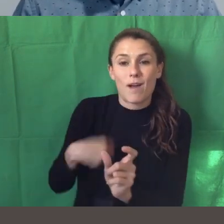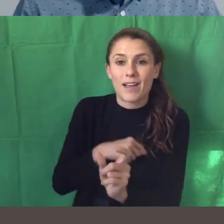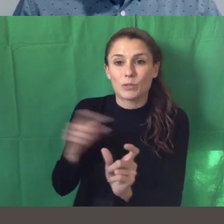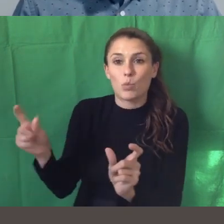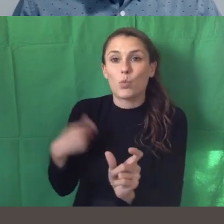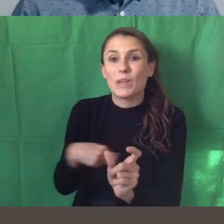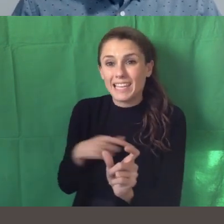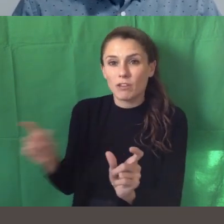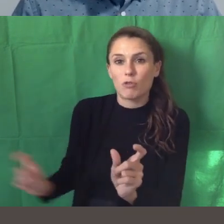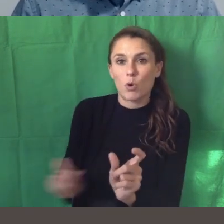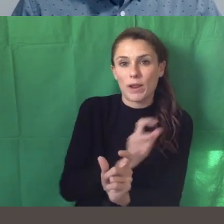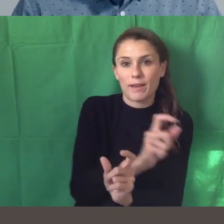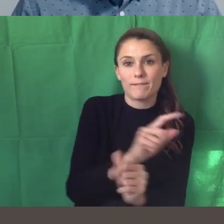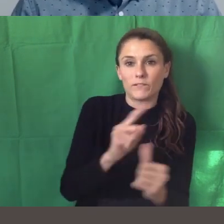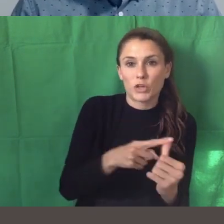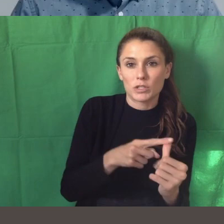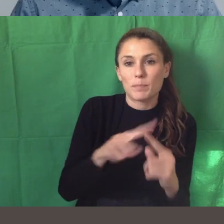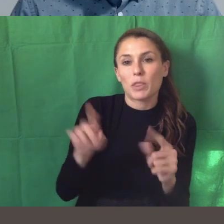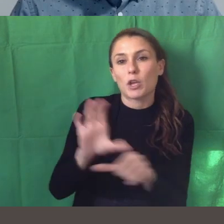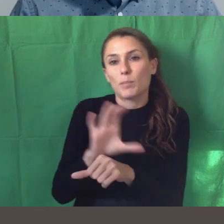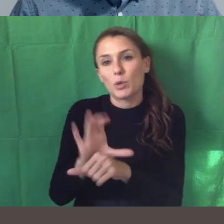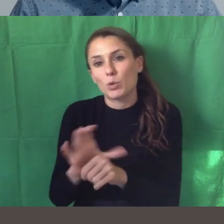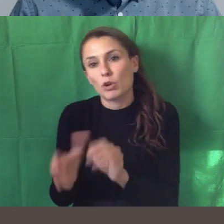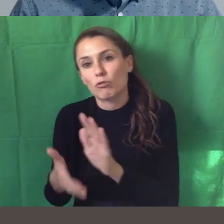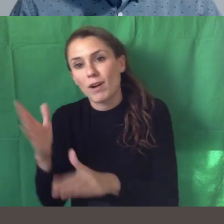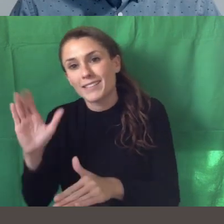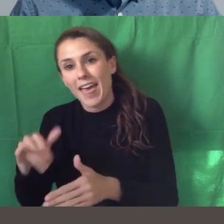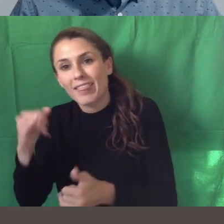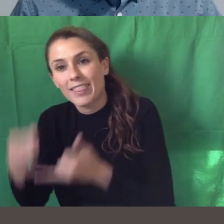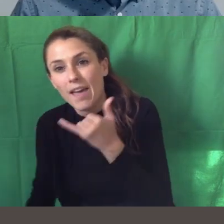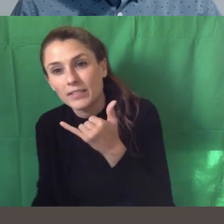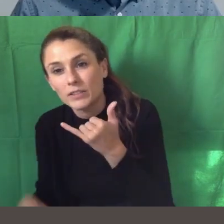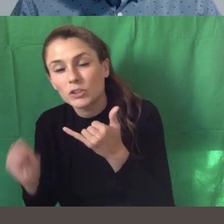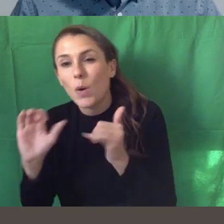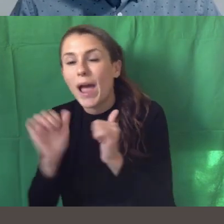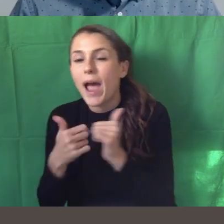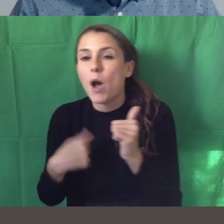The way which we write out code isn't necessarily the way the computer really wants to execute it.